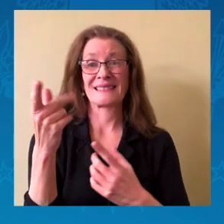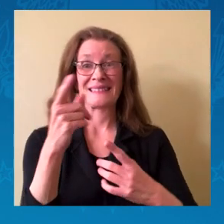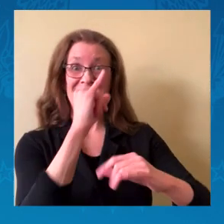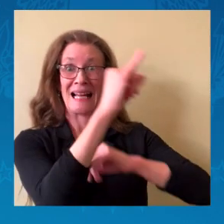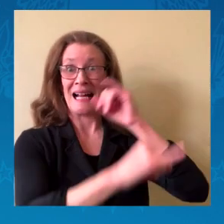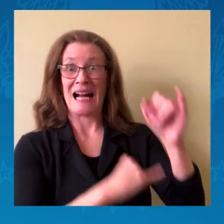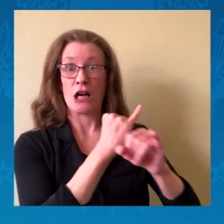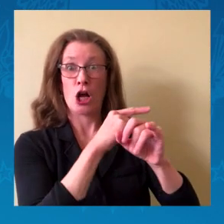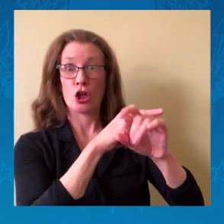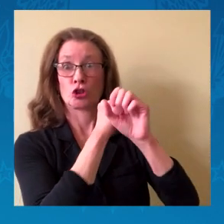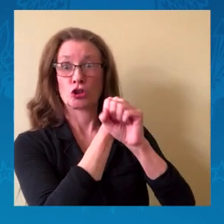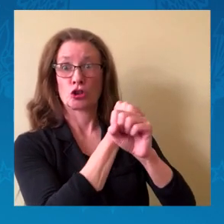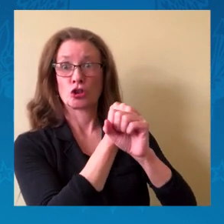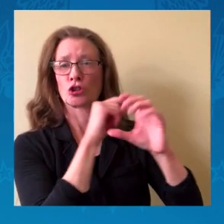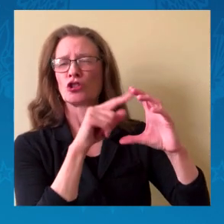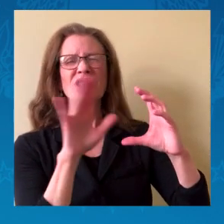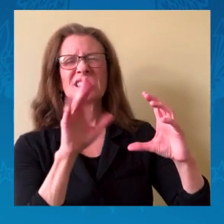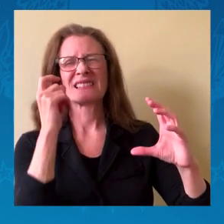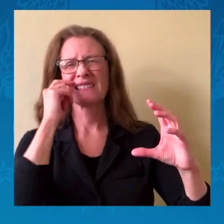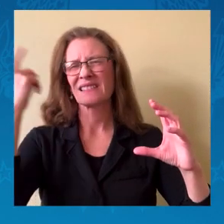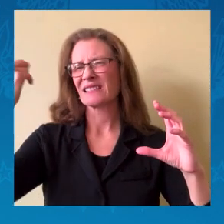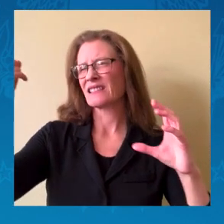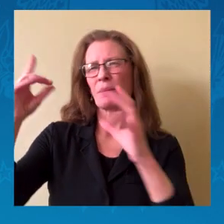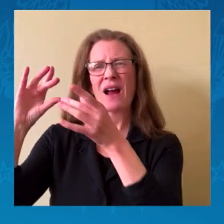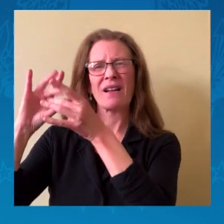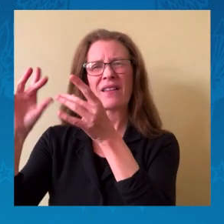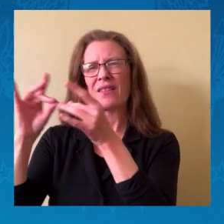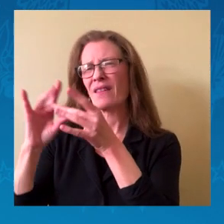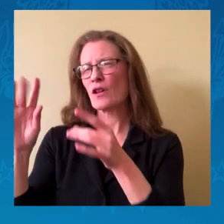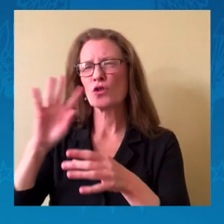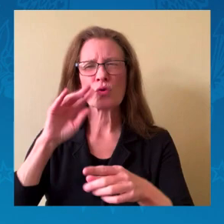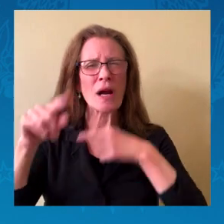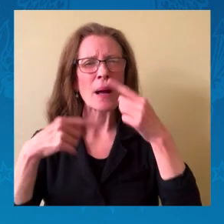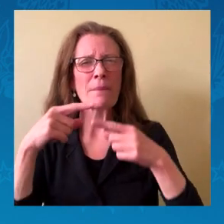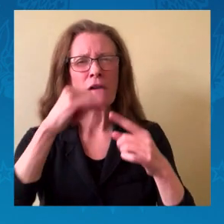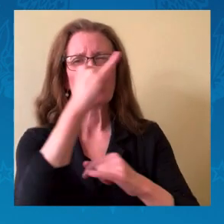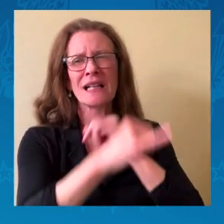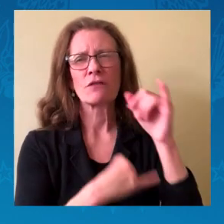about the irresponsible and dangerous to be debris generating weapons testing.